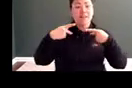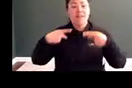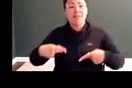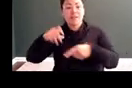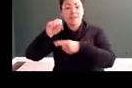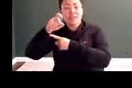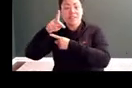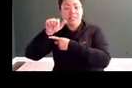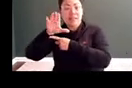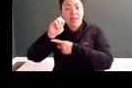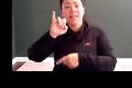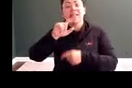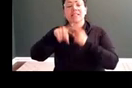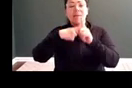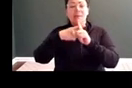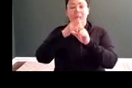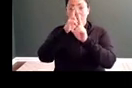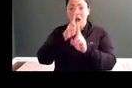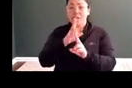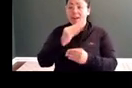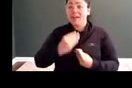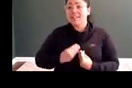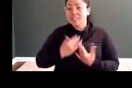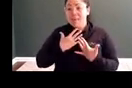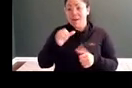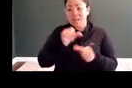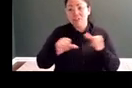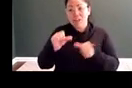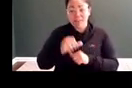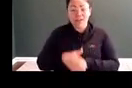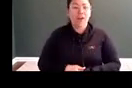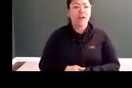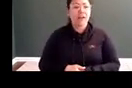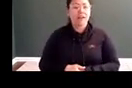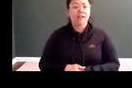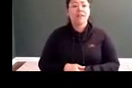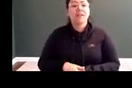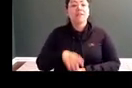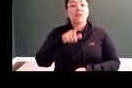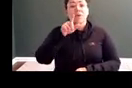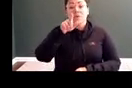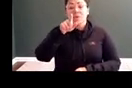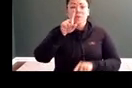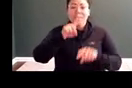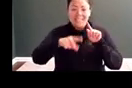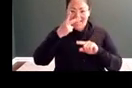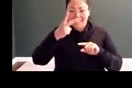And it's about honoring and inspiring one another. Just beneath this picture that you can't see